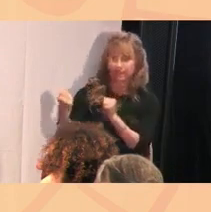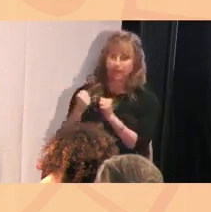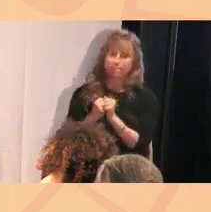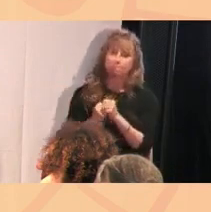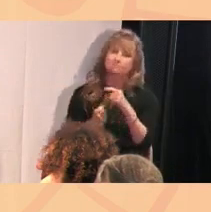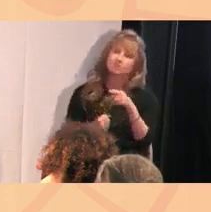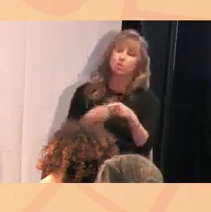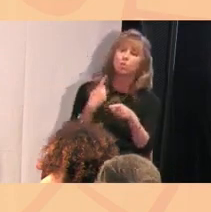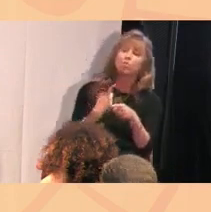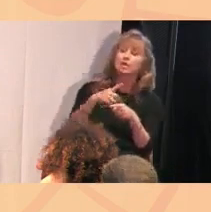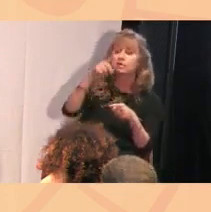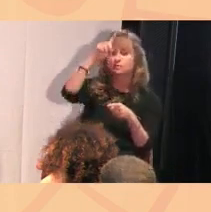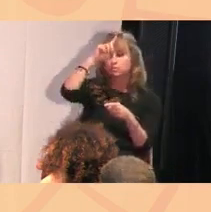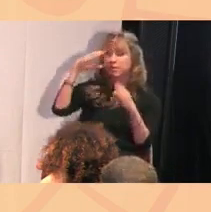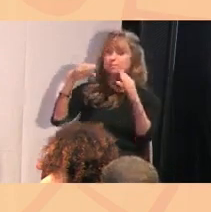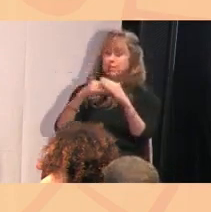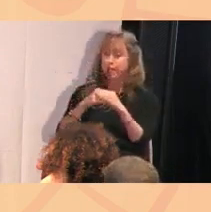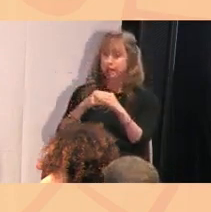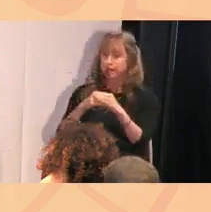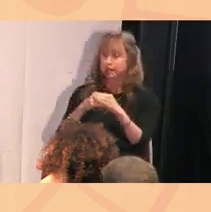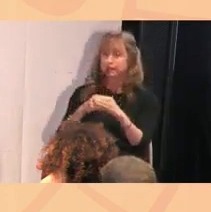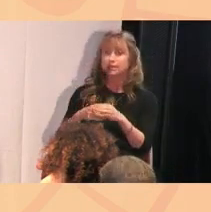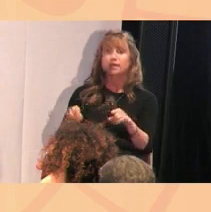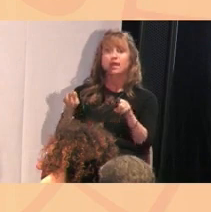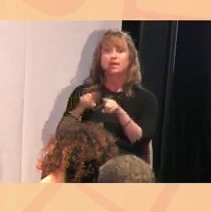had lots of connections and friends in Dusseldorf.